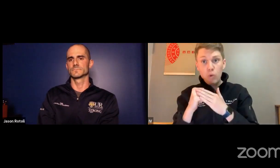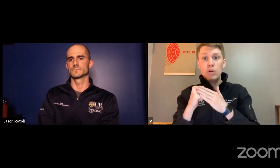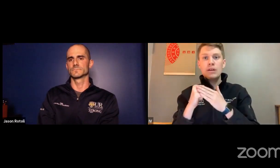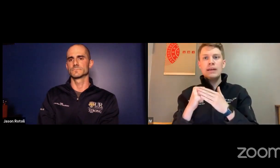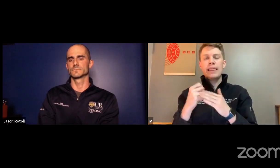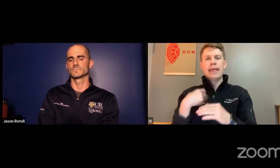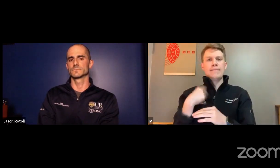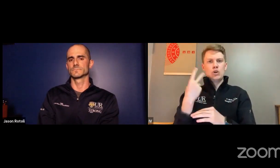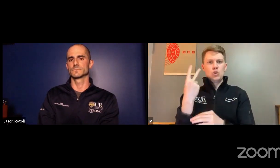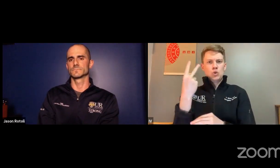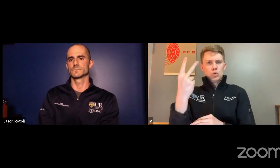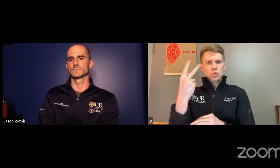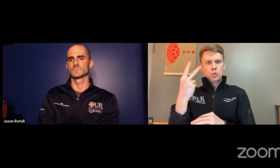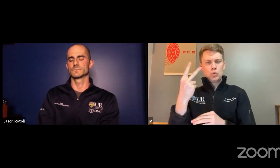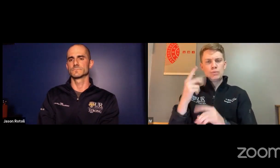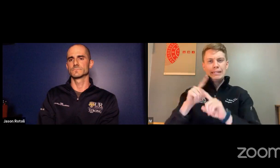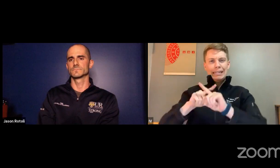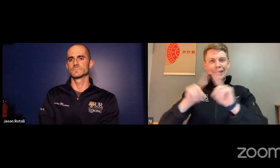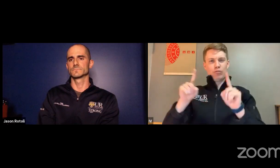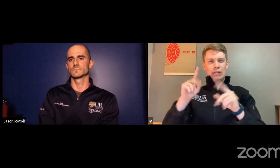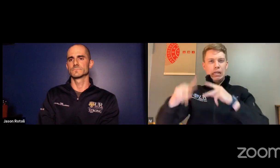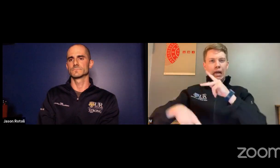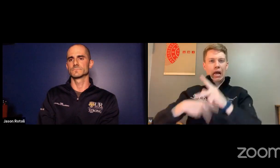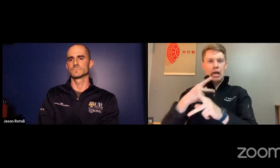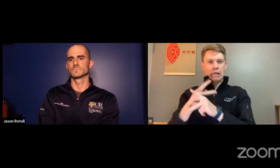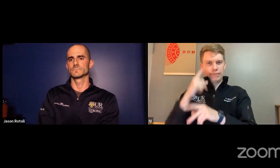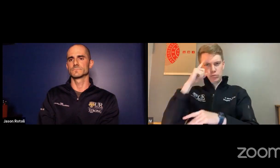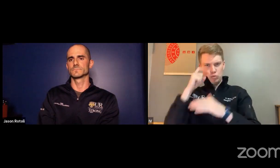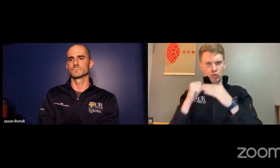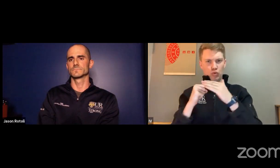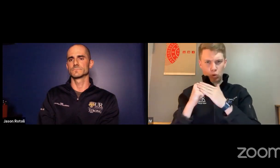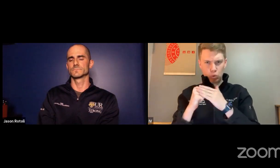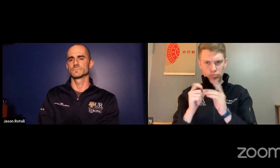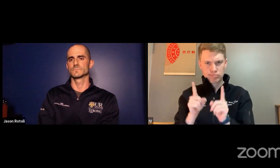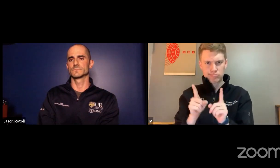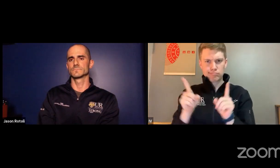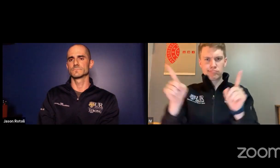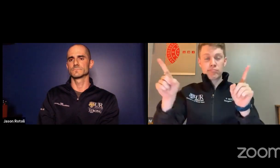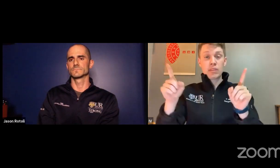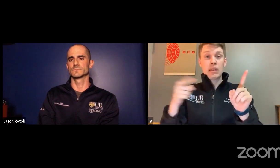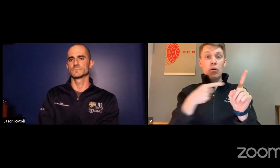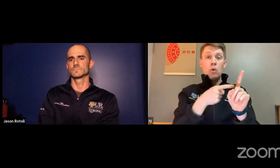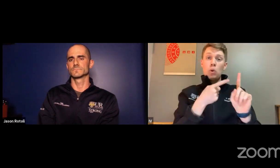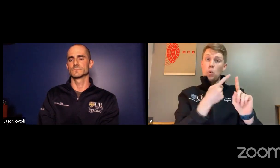the heart you can have pain. If you do not have enough blood flow into your brain, that can